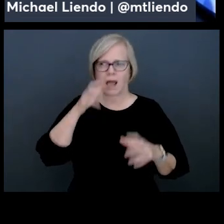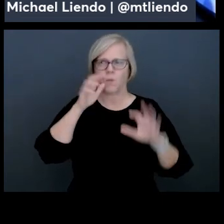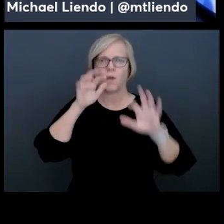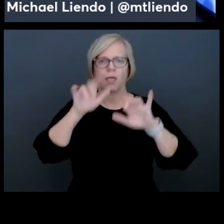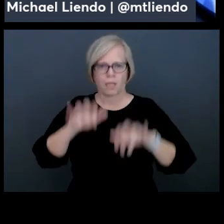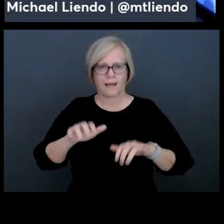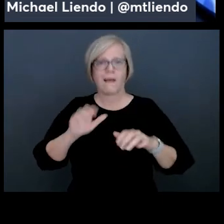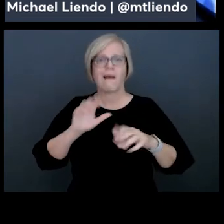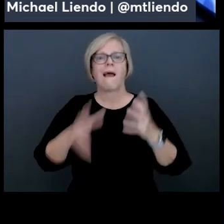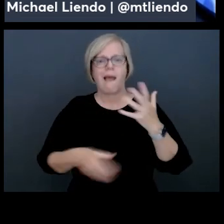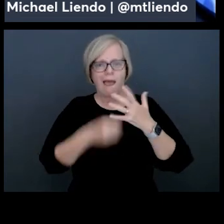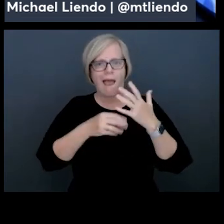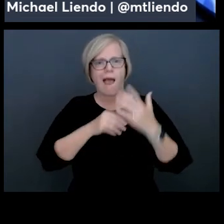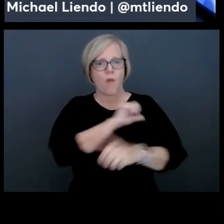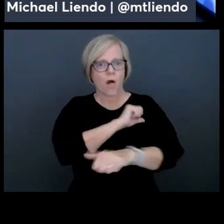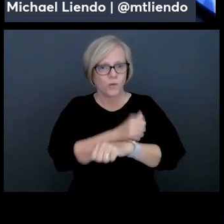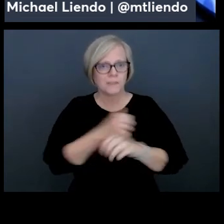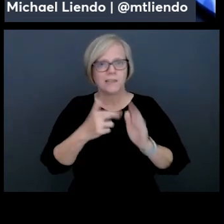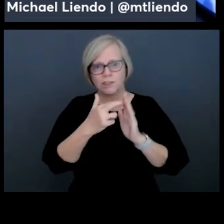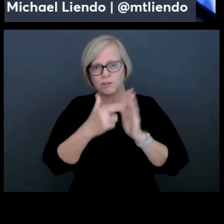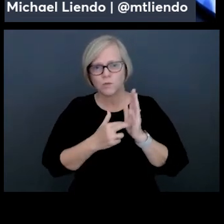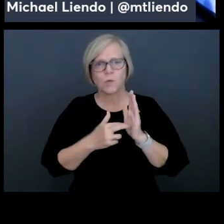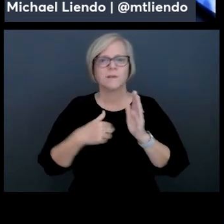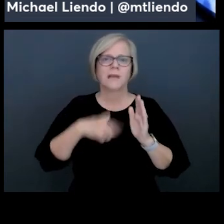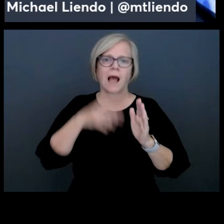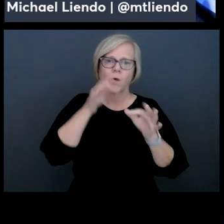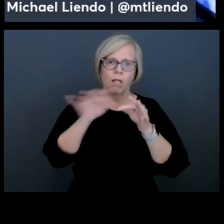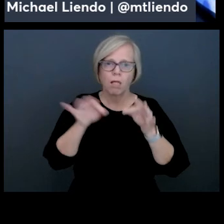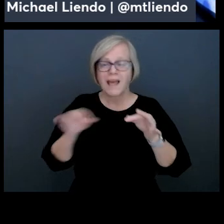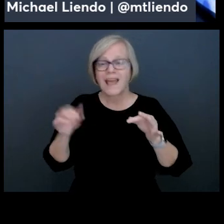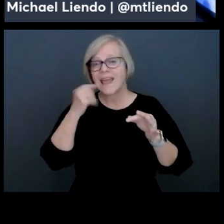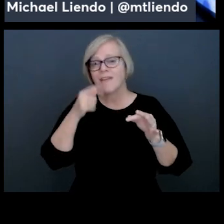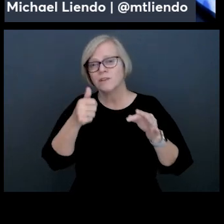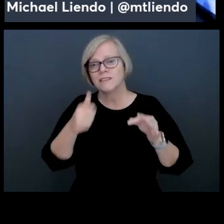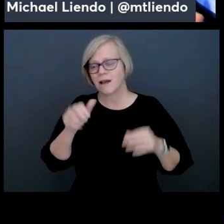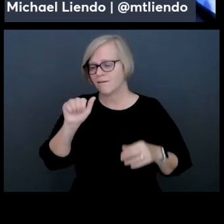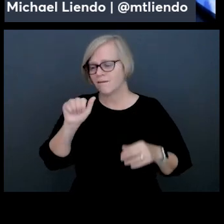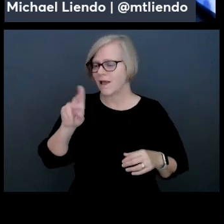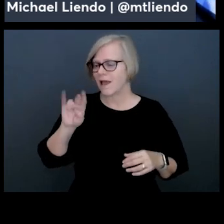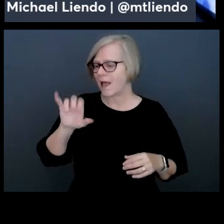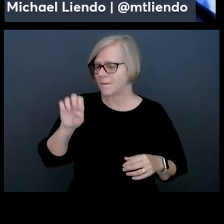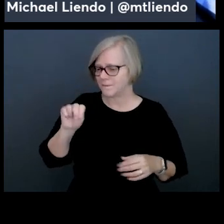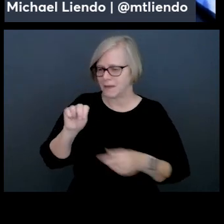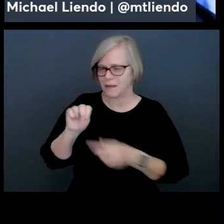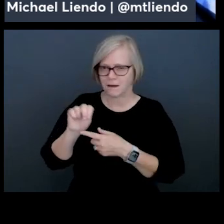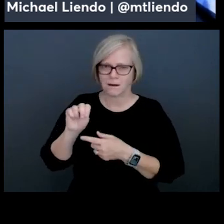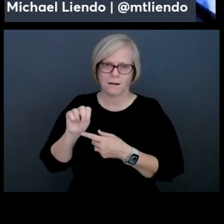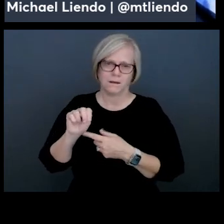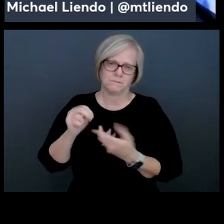I wanna say something like, if you're an admin, which would be presumably the manager in the store,